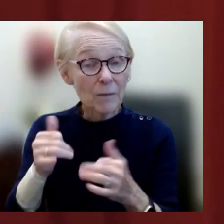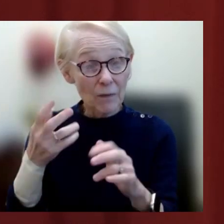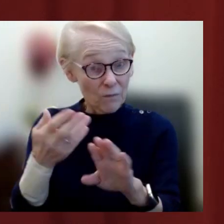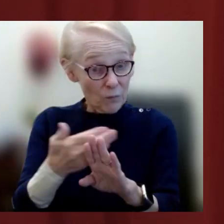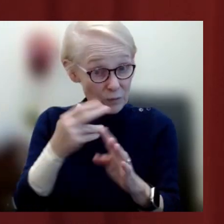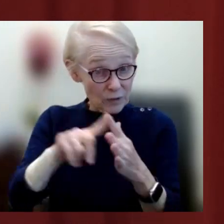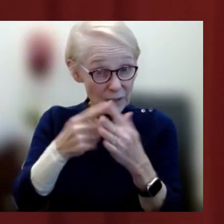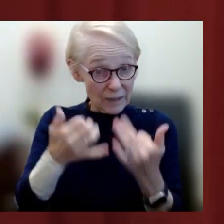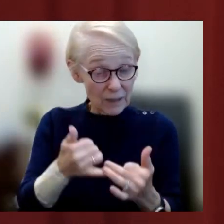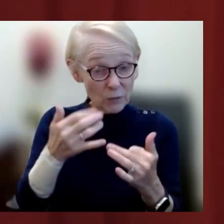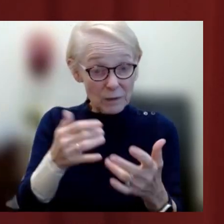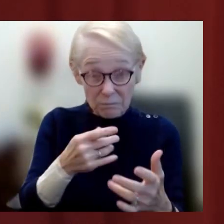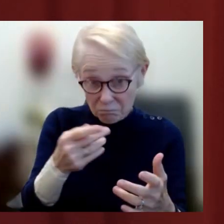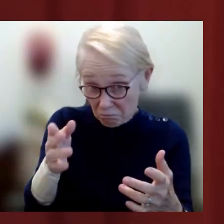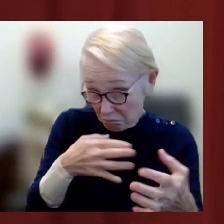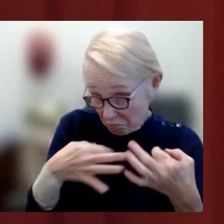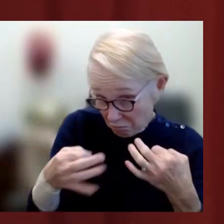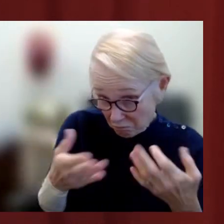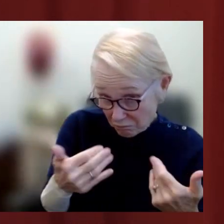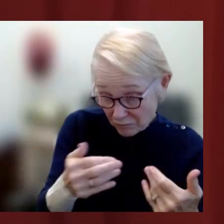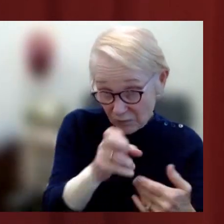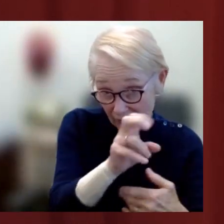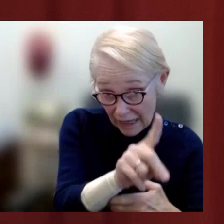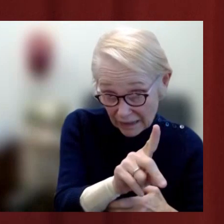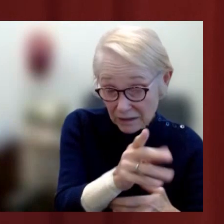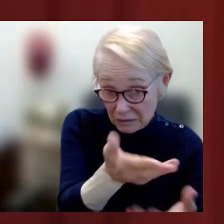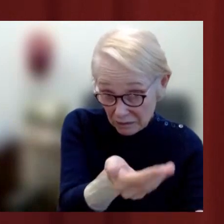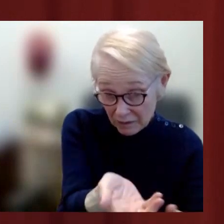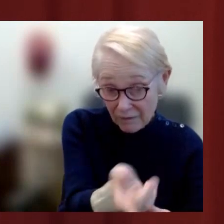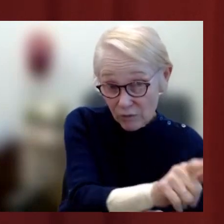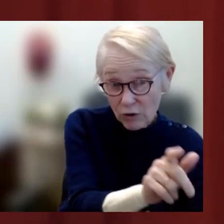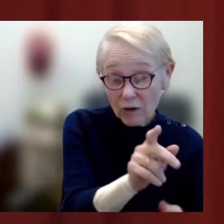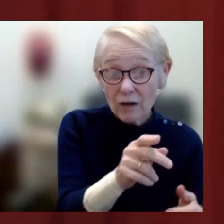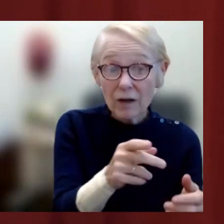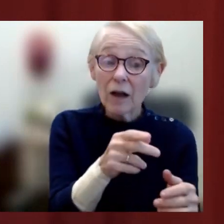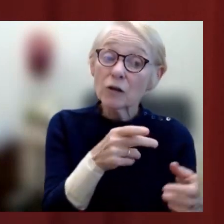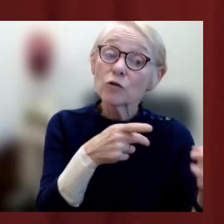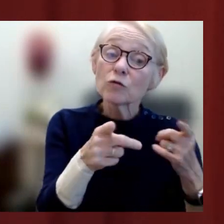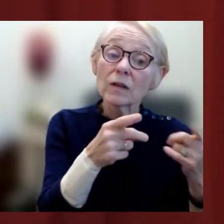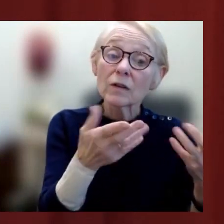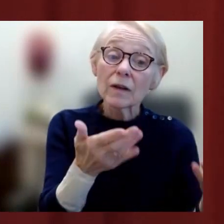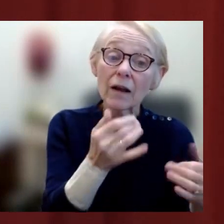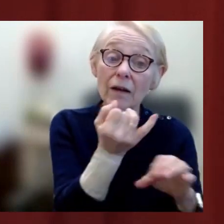want to tell us what you guys do for aim so as the Director of the independent living resources